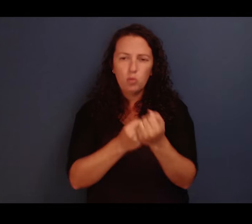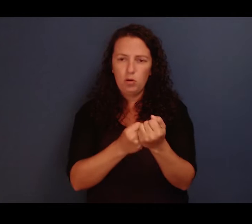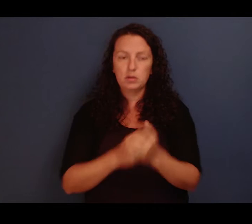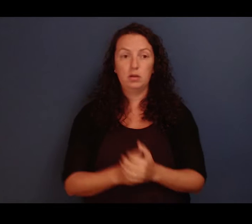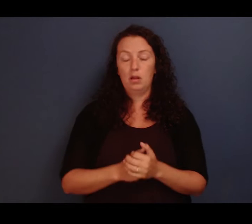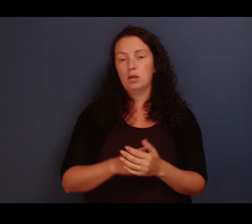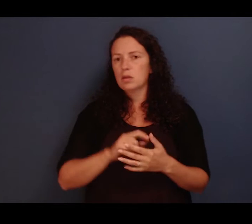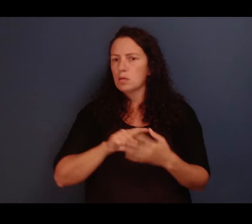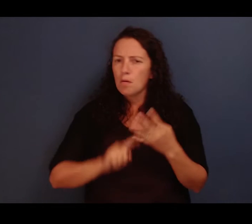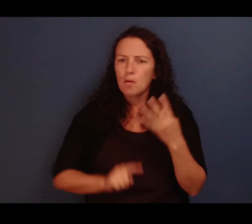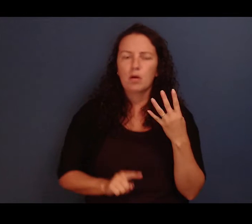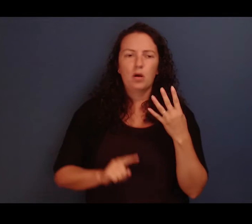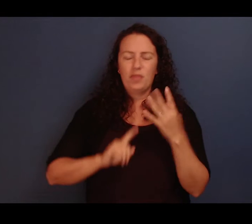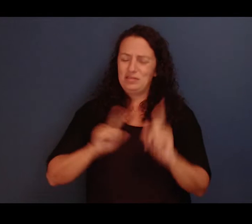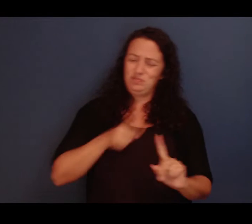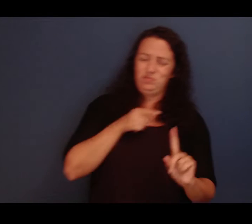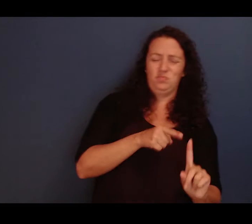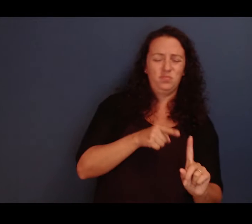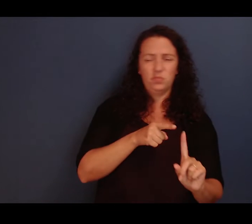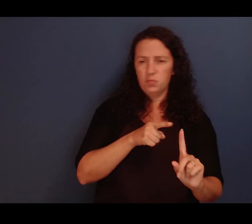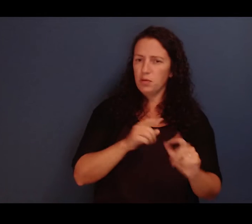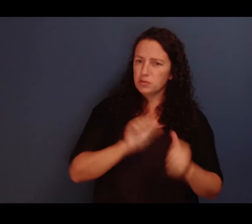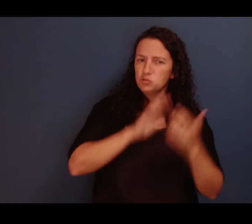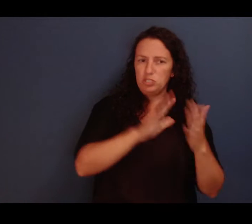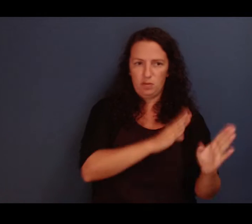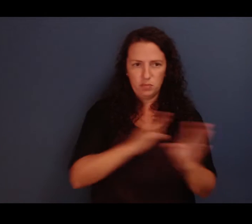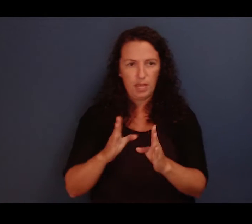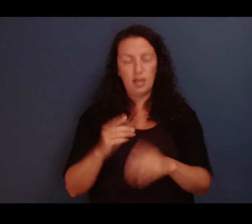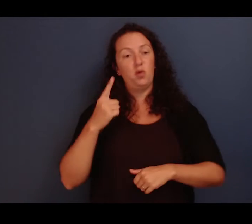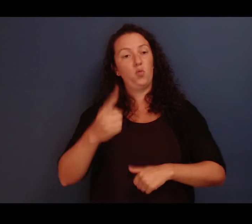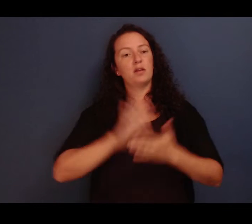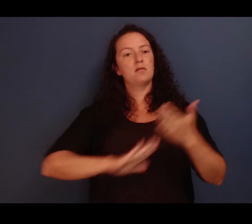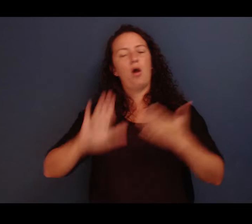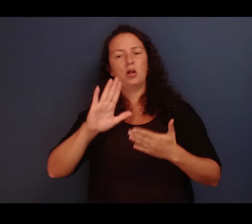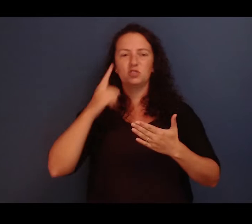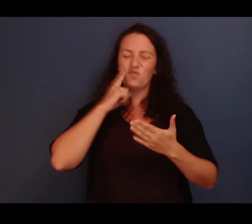the heart of our strategic plan and our One College for equitable student success vision.